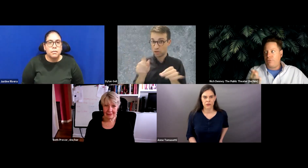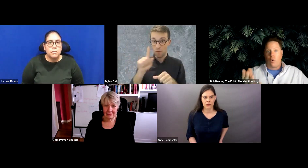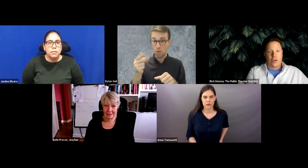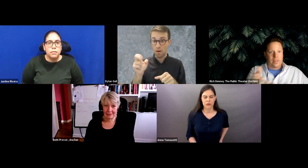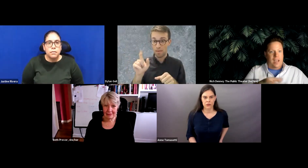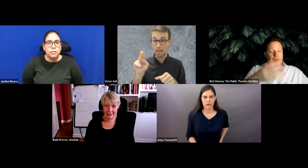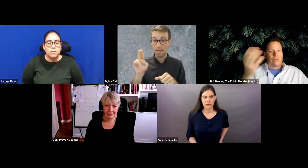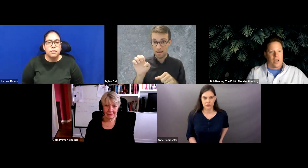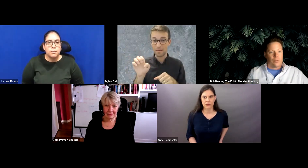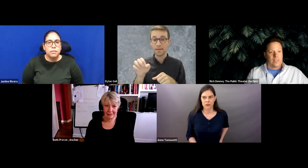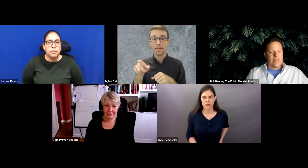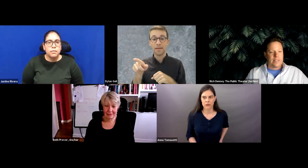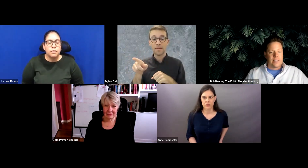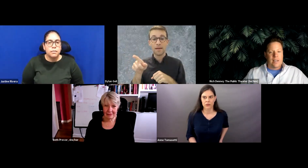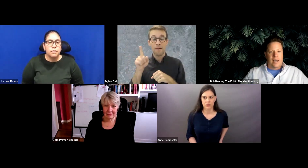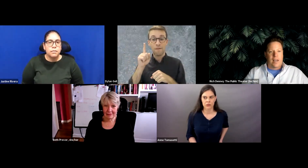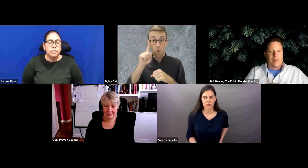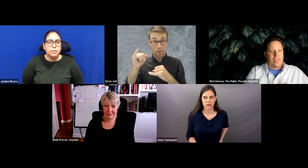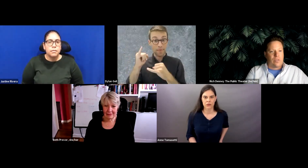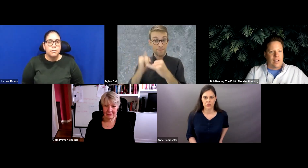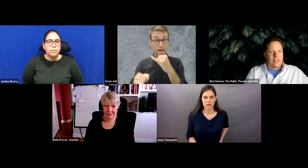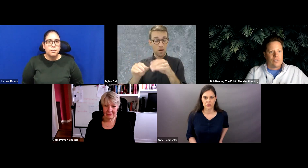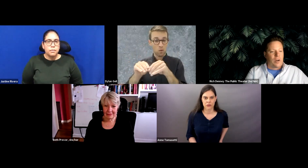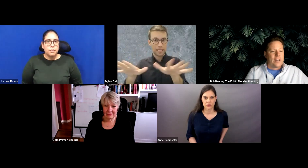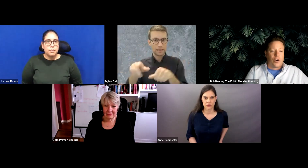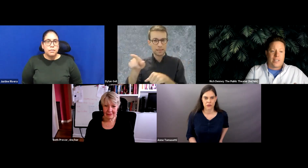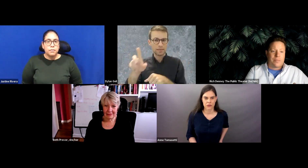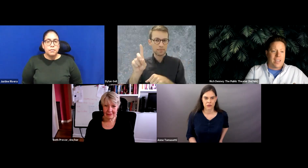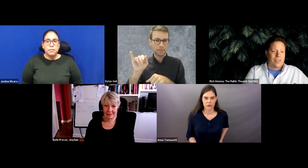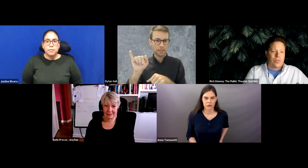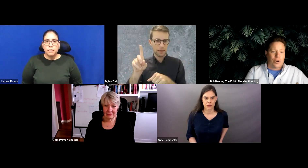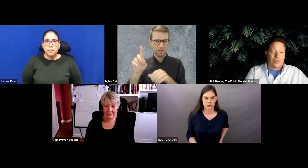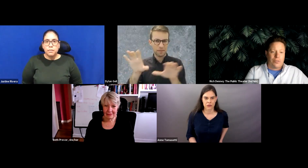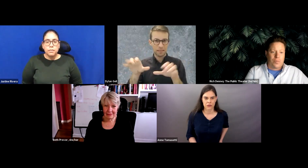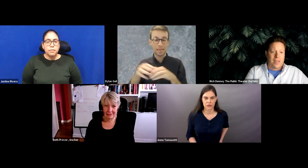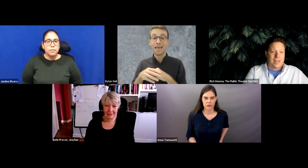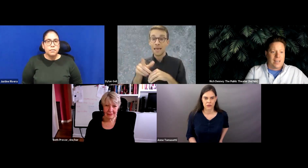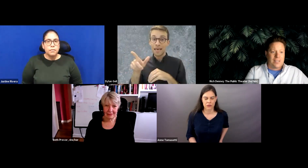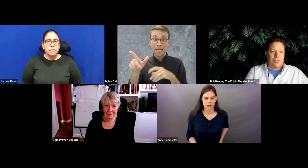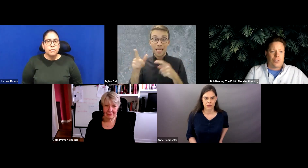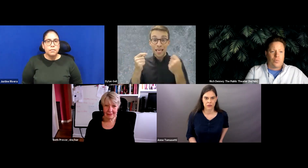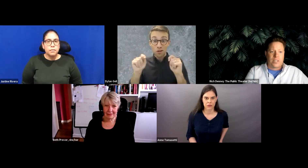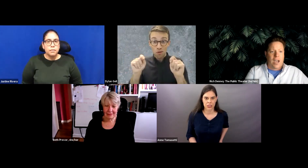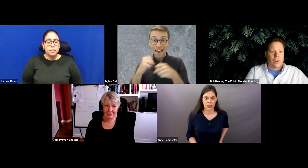for the actual final release, and then tried his hardest to make everything work on YouTube that night, and YouTube was not